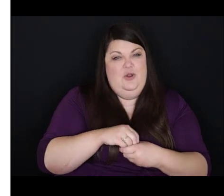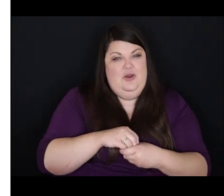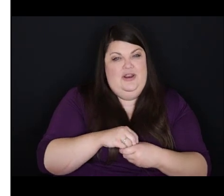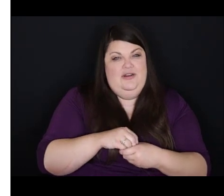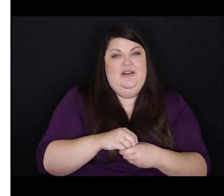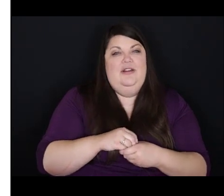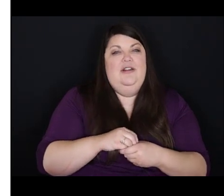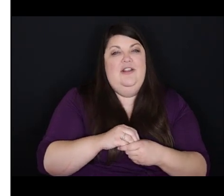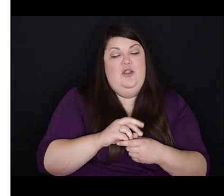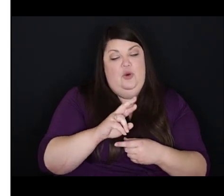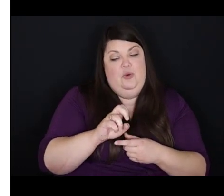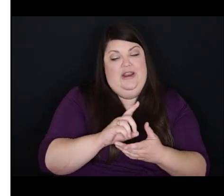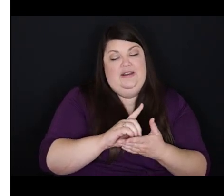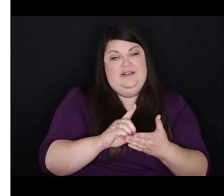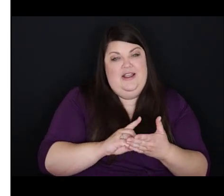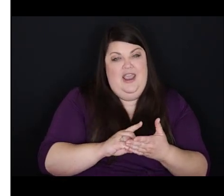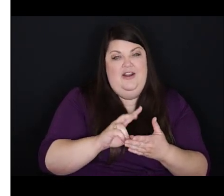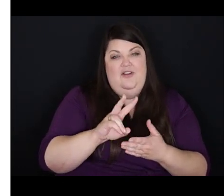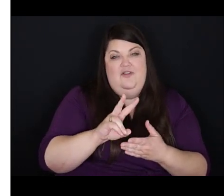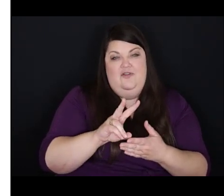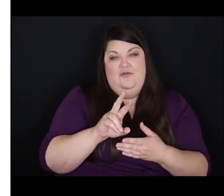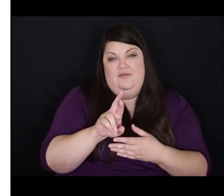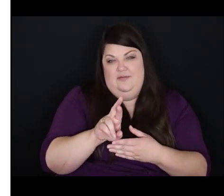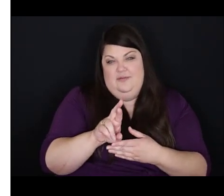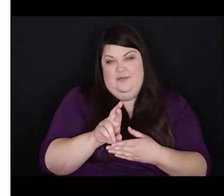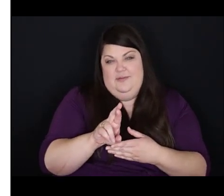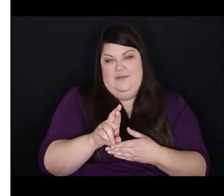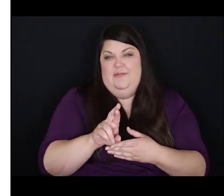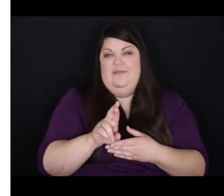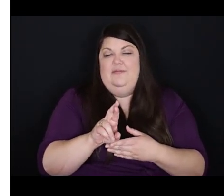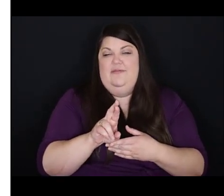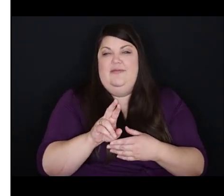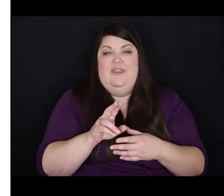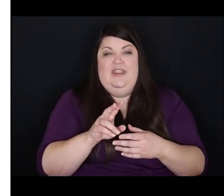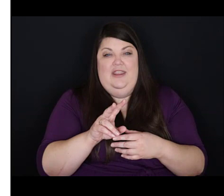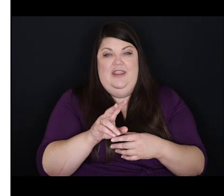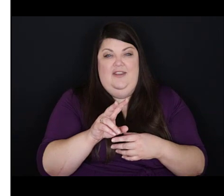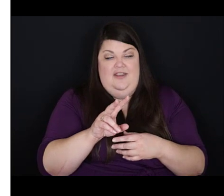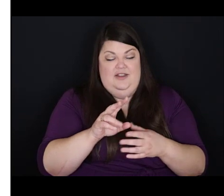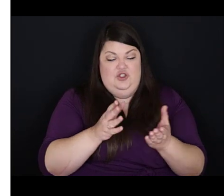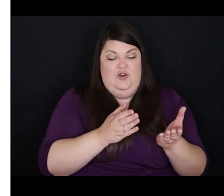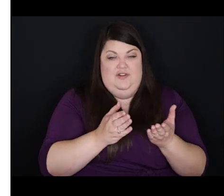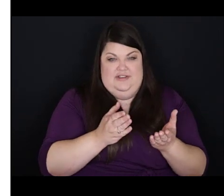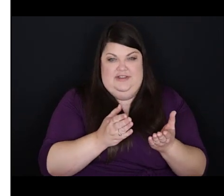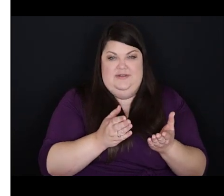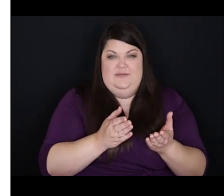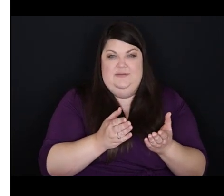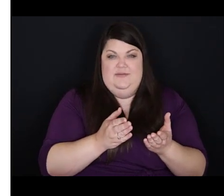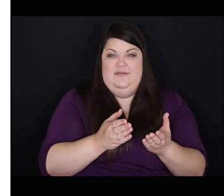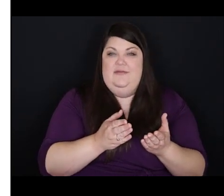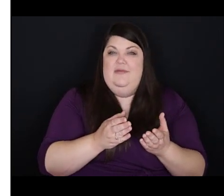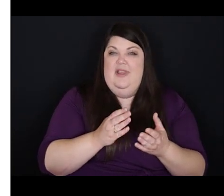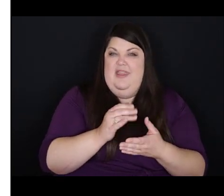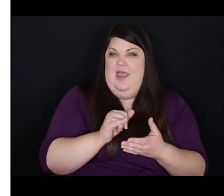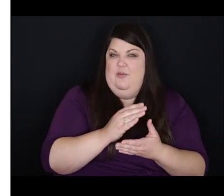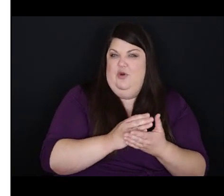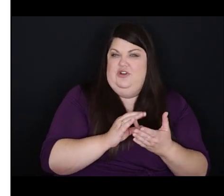the redesigned Vocational Rehabilitation (VR) services portion of the State Plan.